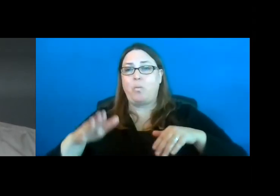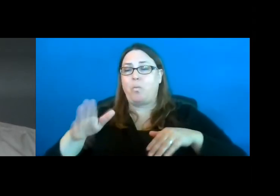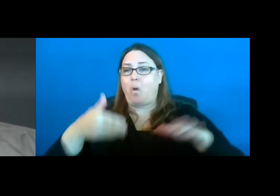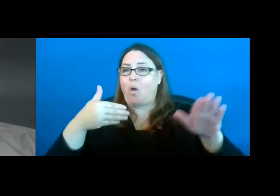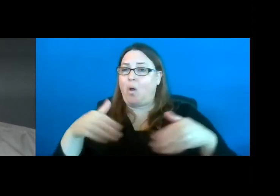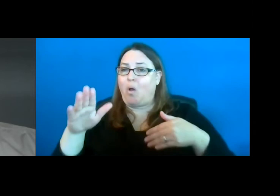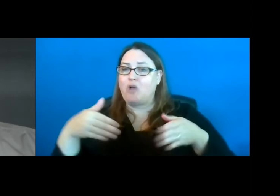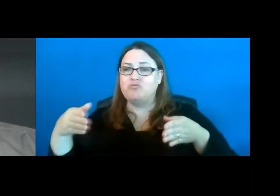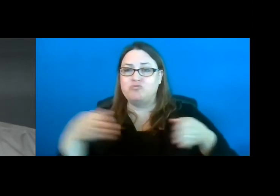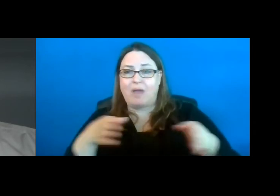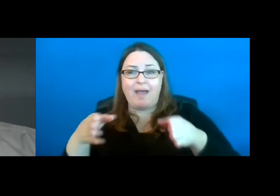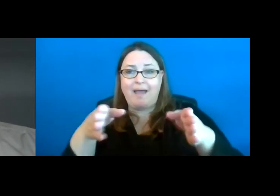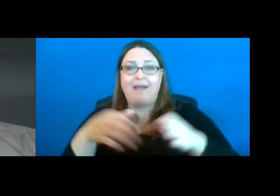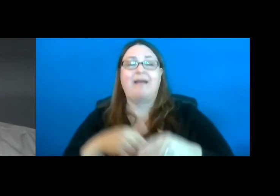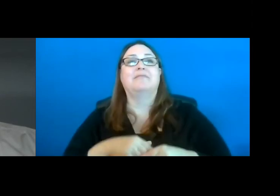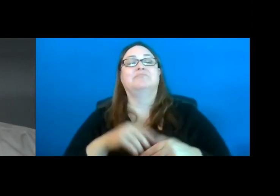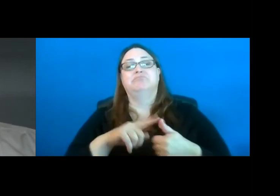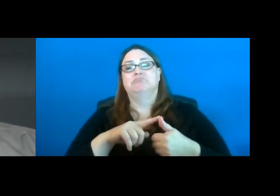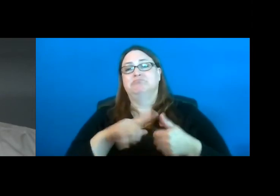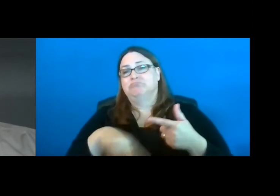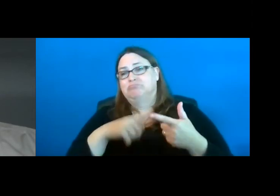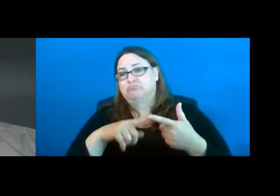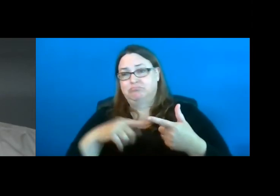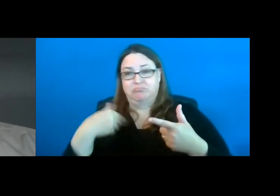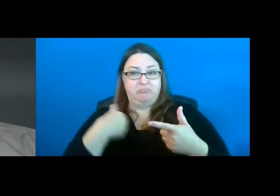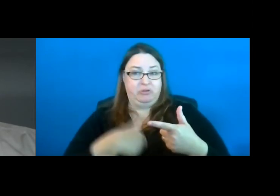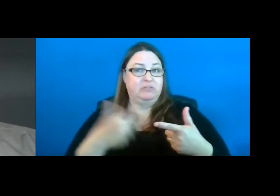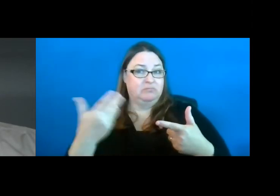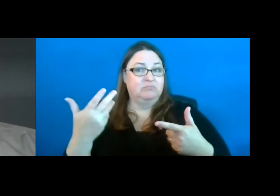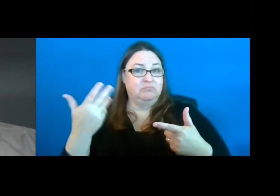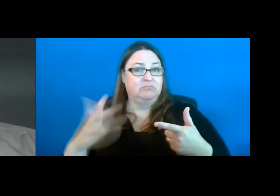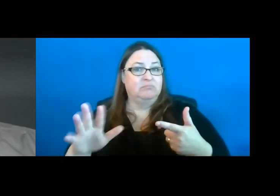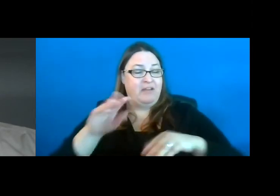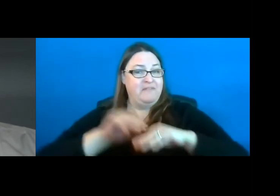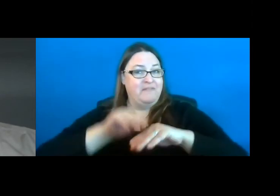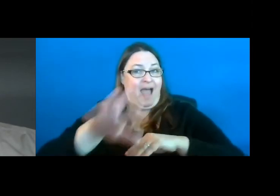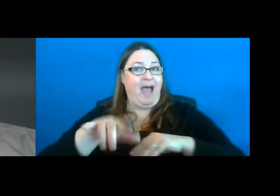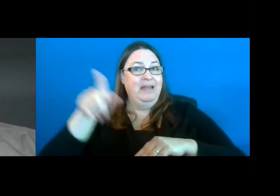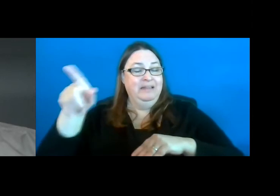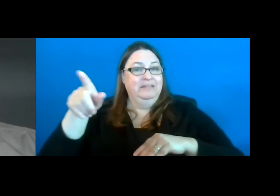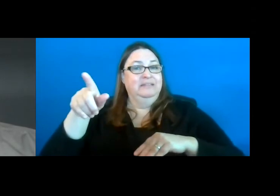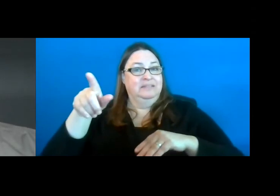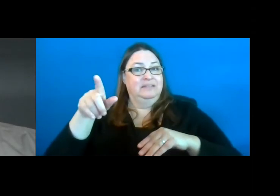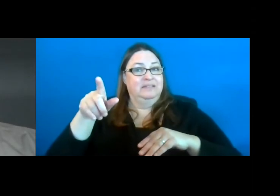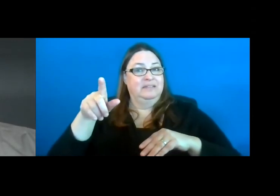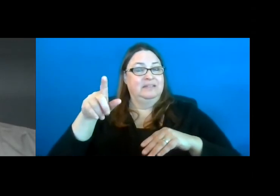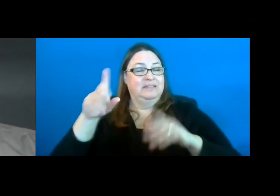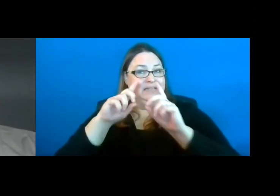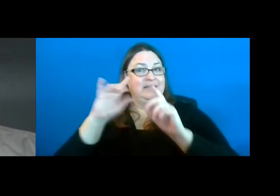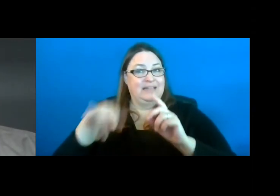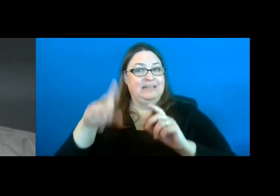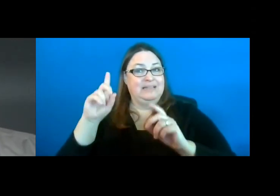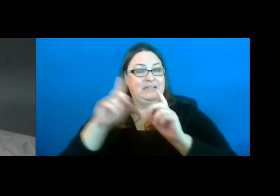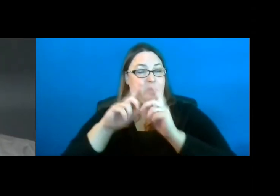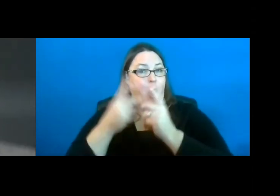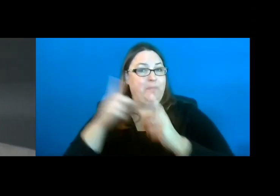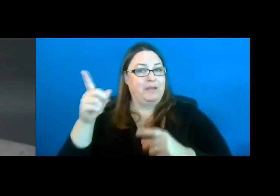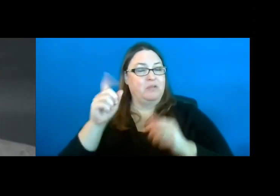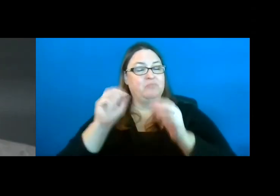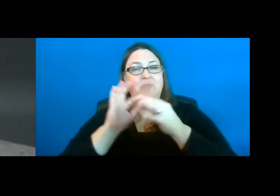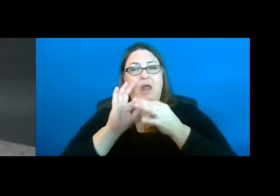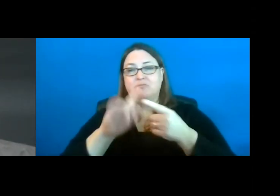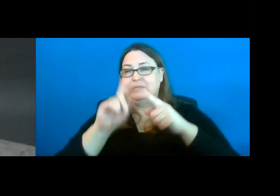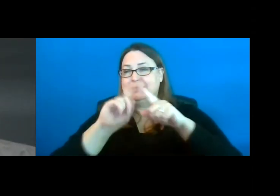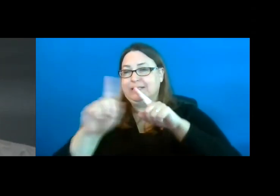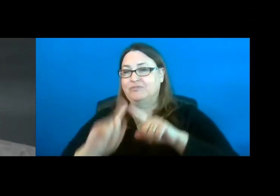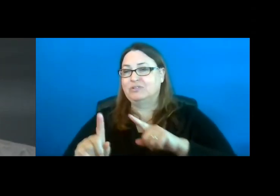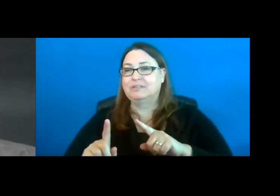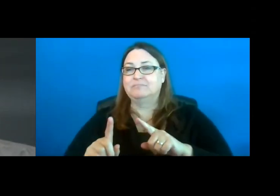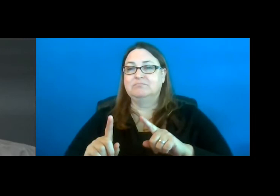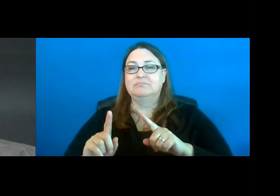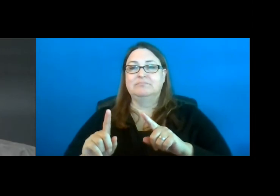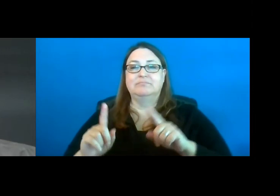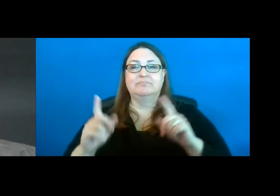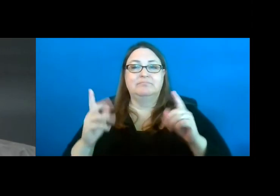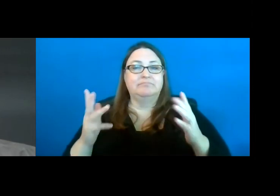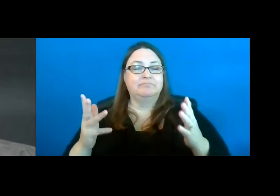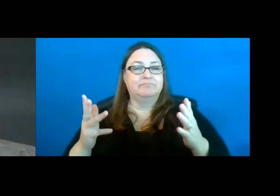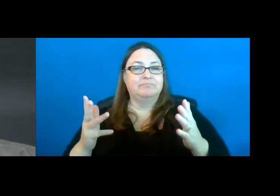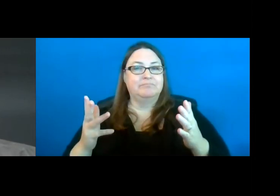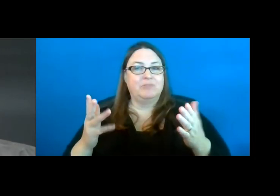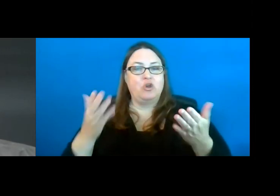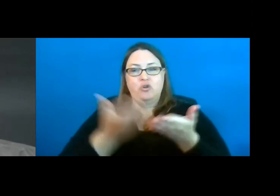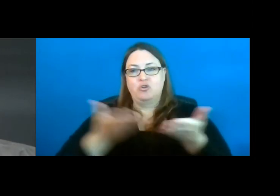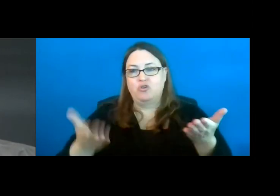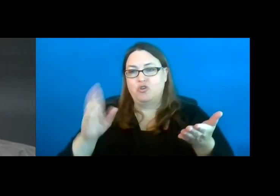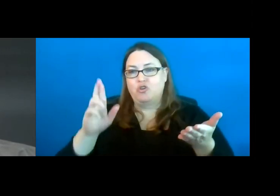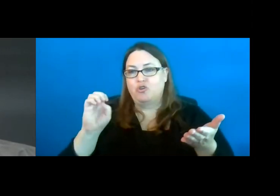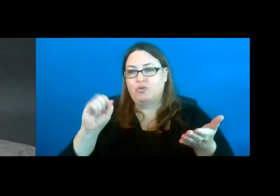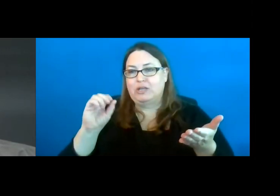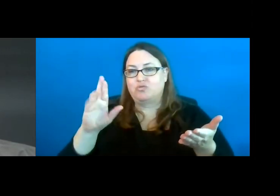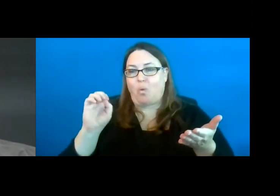We've advised the department on some of the different resource venues for people to come